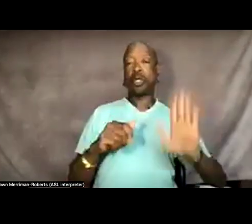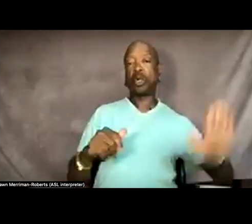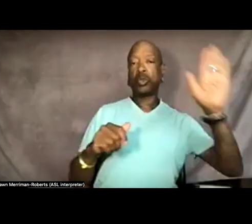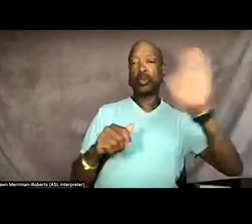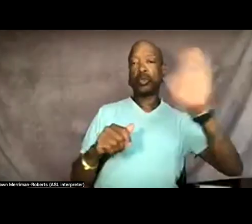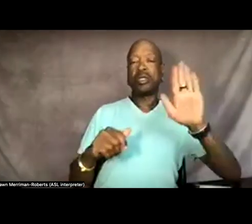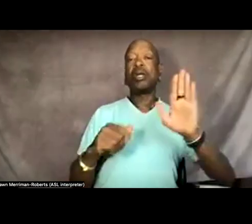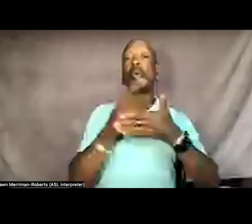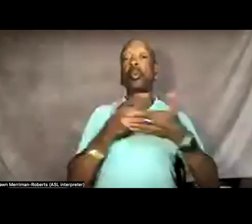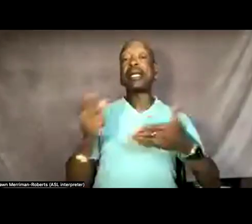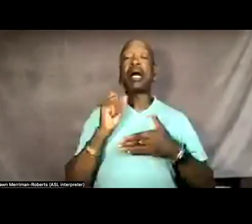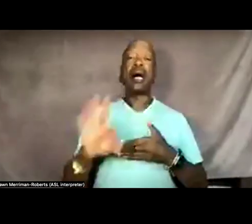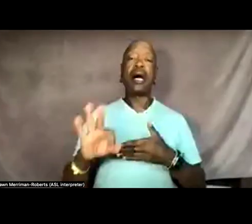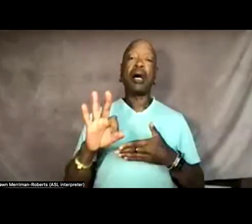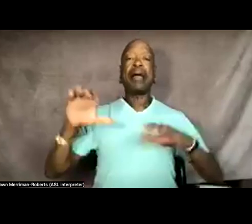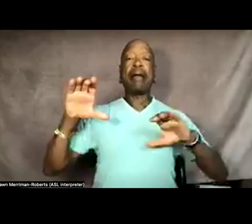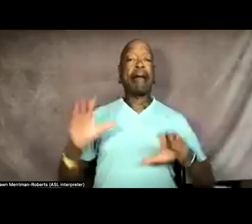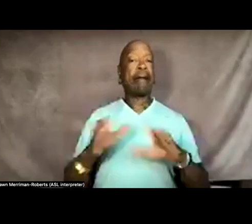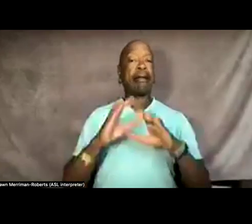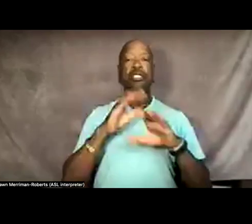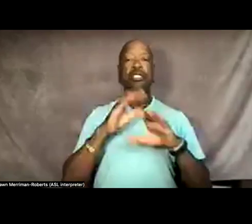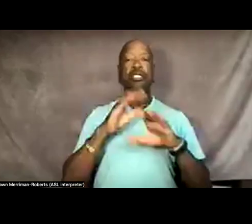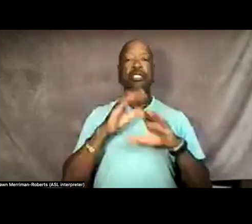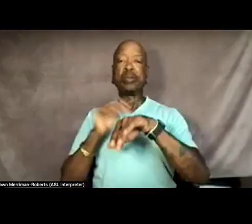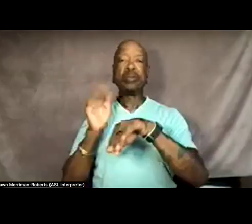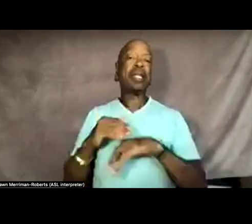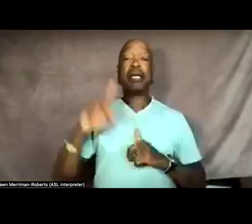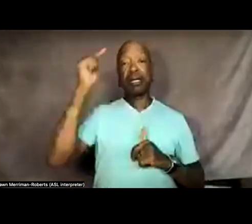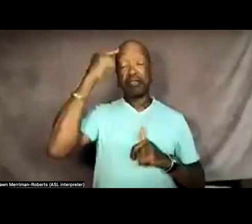called on government officials and healthcare Facilities to keep masks and higher settings such